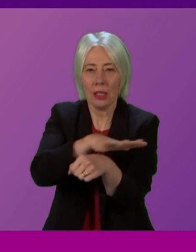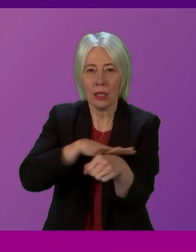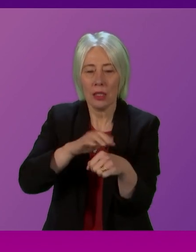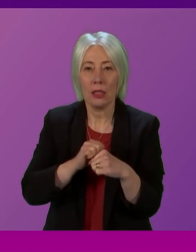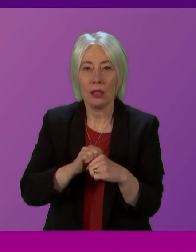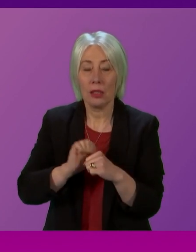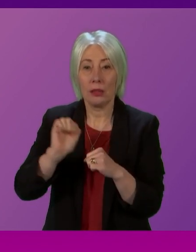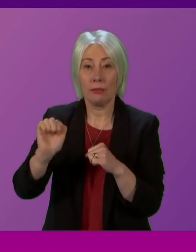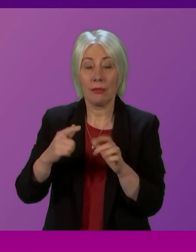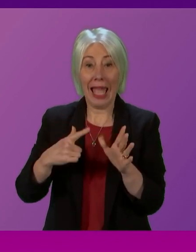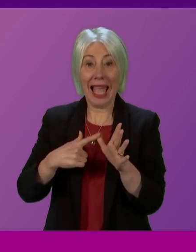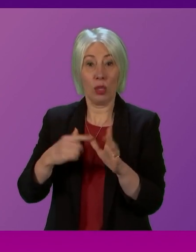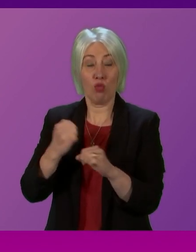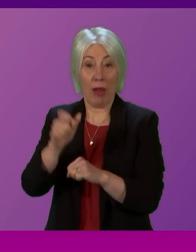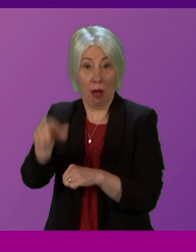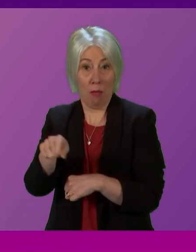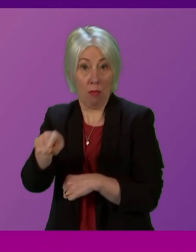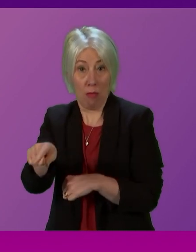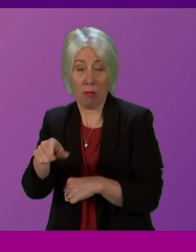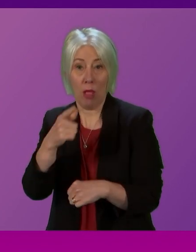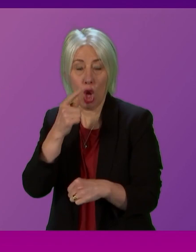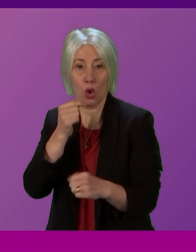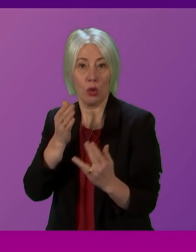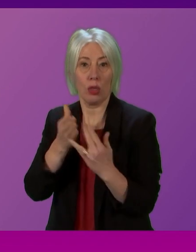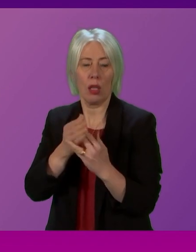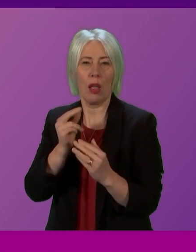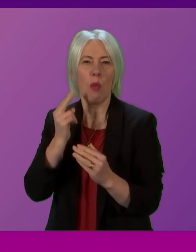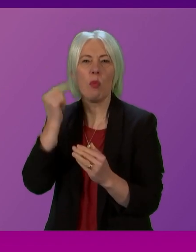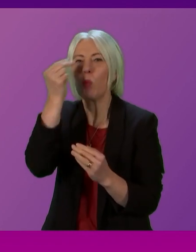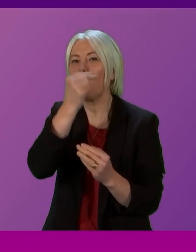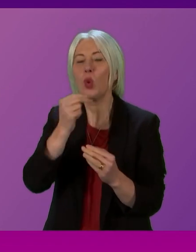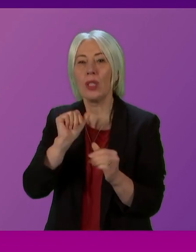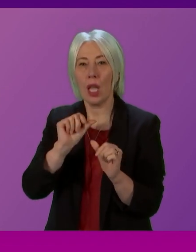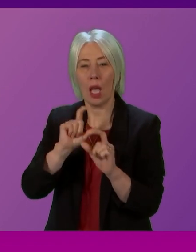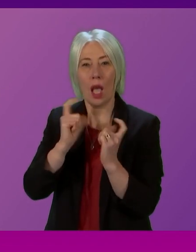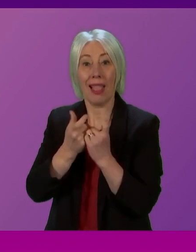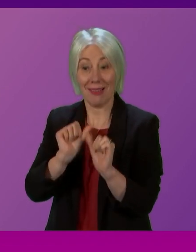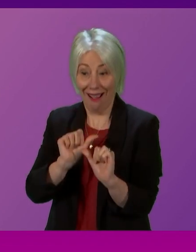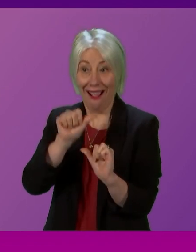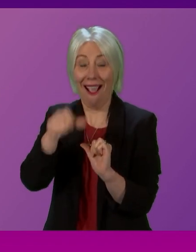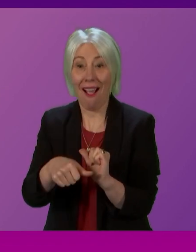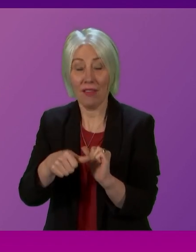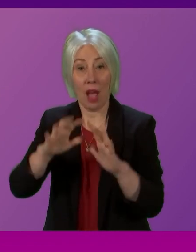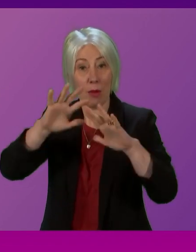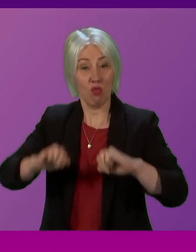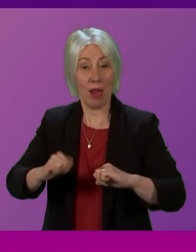Adam Graham was already able to access a beauty class after raping two women.